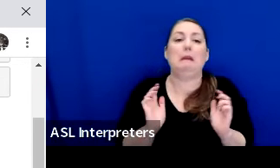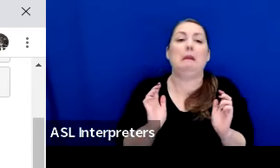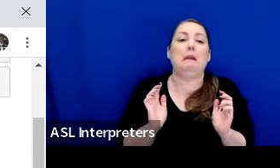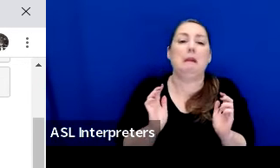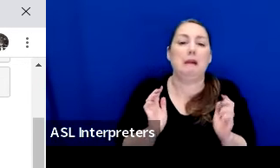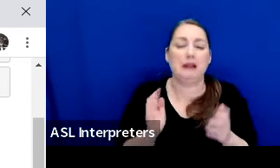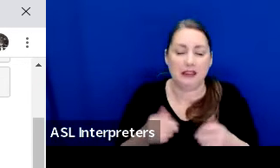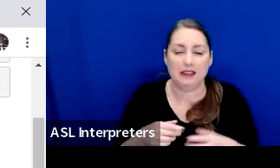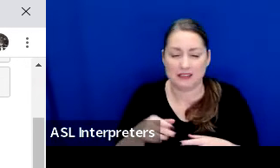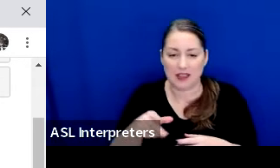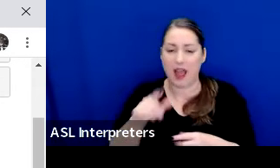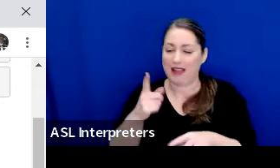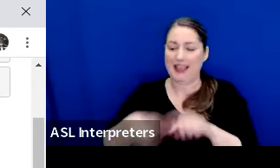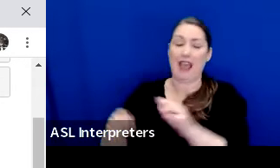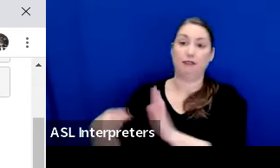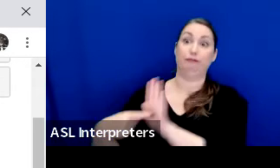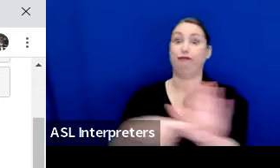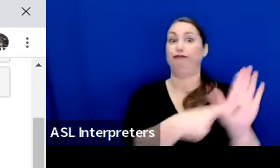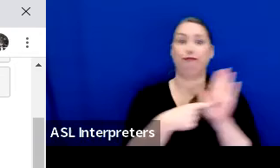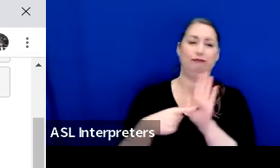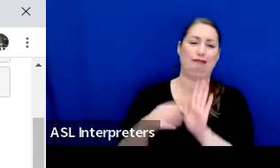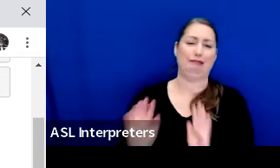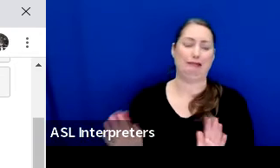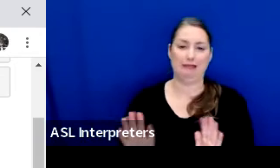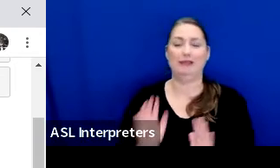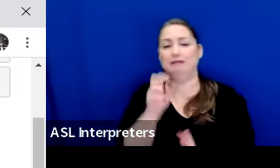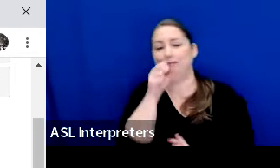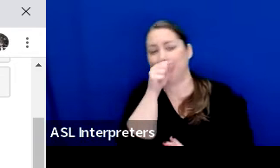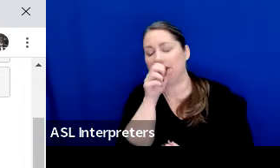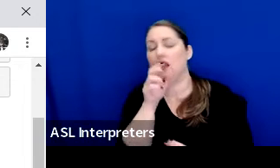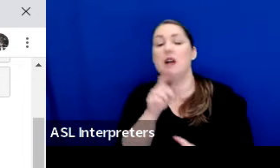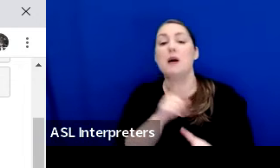but I will tell you that there's a great book and canvas and love math work together.